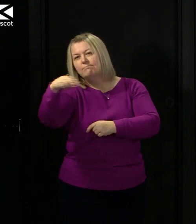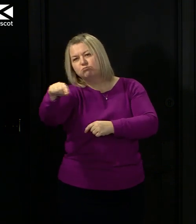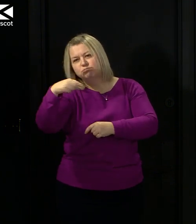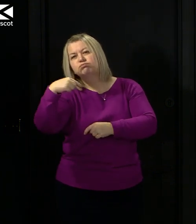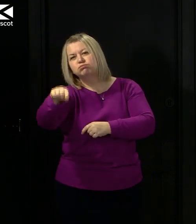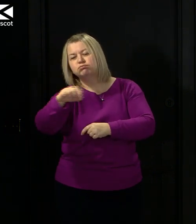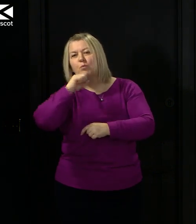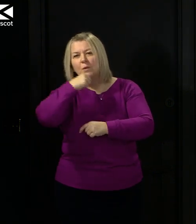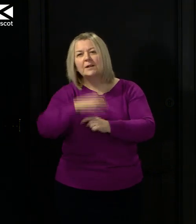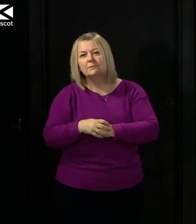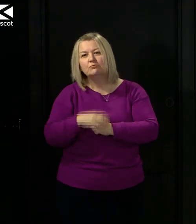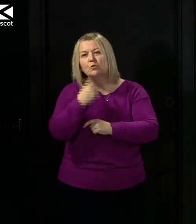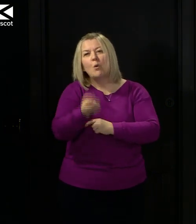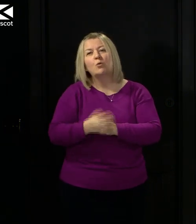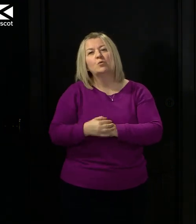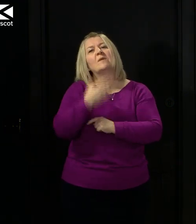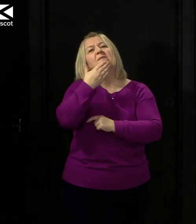you again tomorrow. Thank you very much indeed.